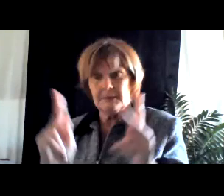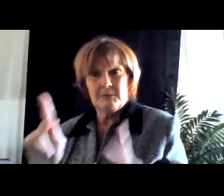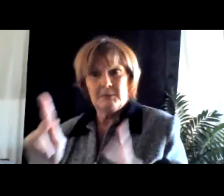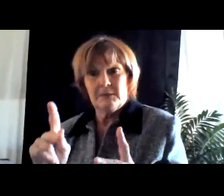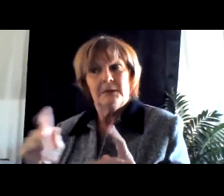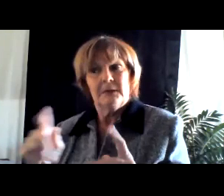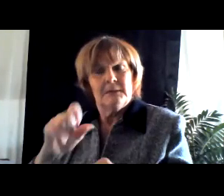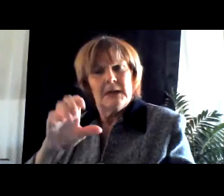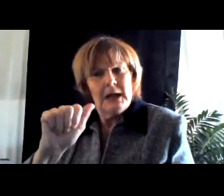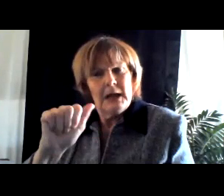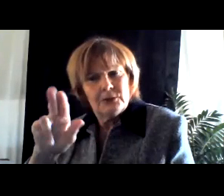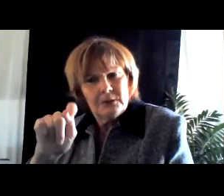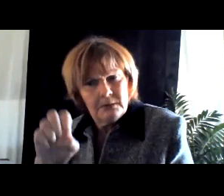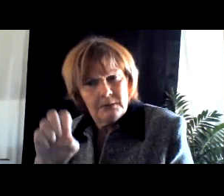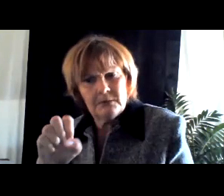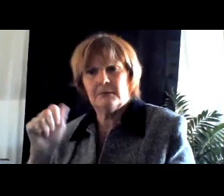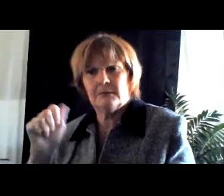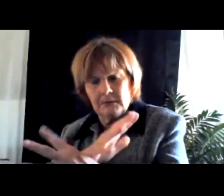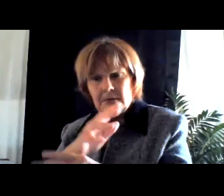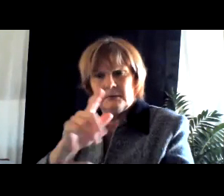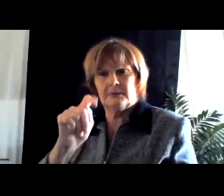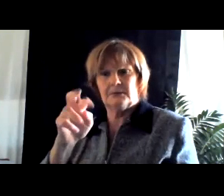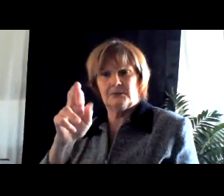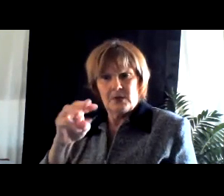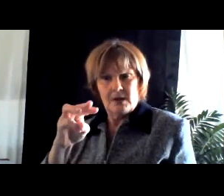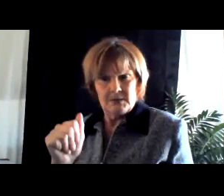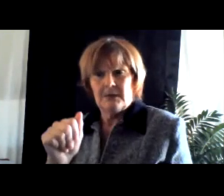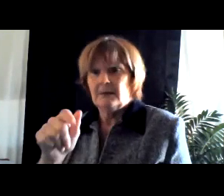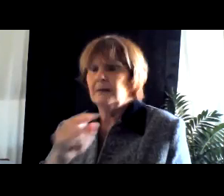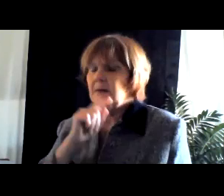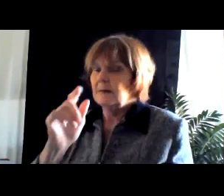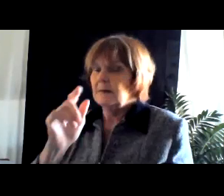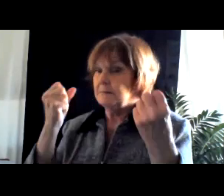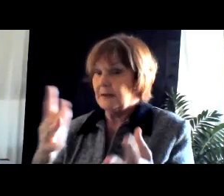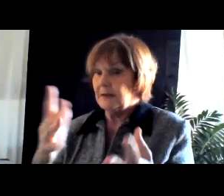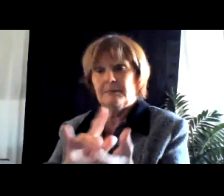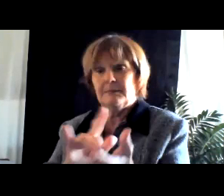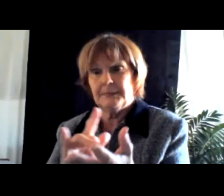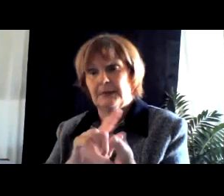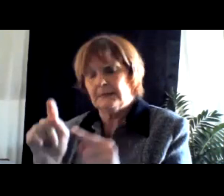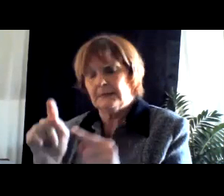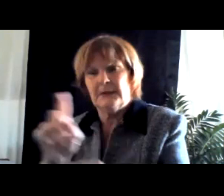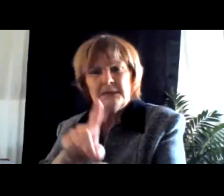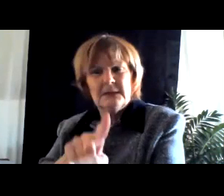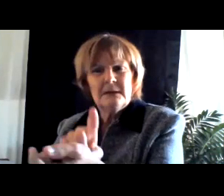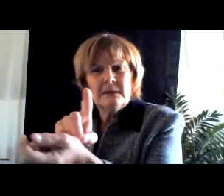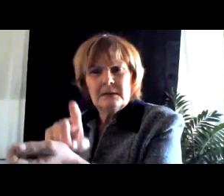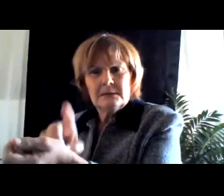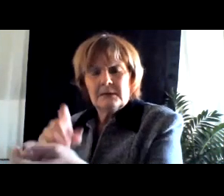Repetitive trauma could be caused by multiple medical visits for chronic illnesses or perhaps multiple COVID tests that did not go well